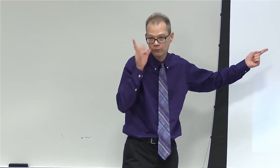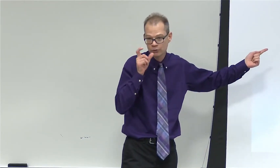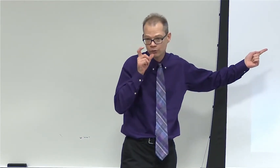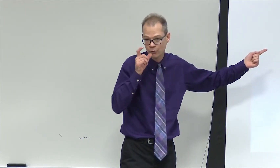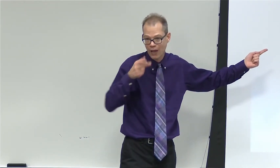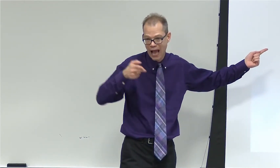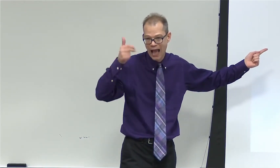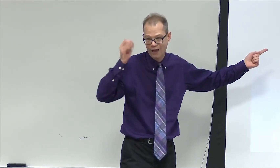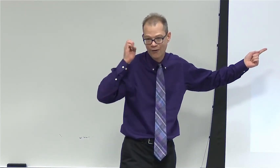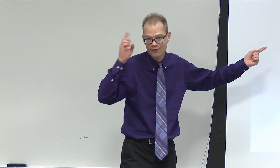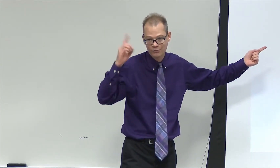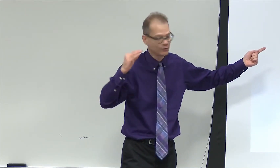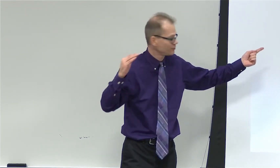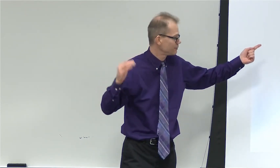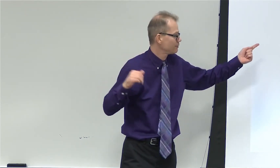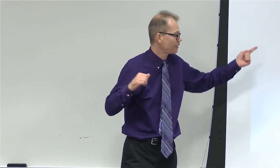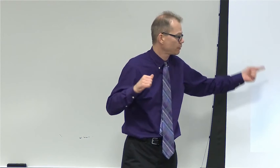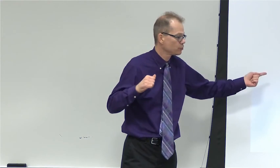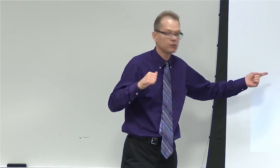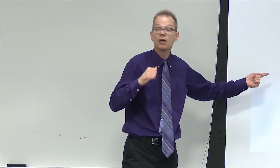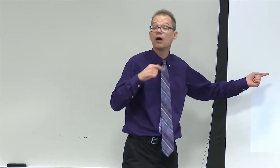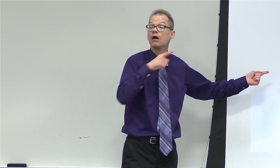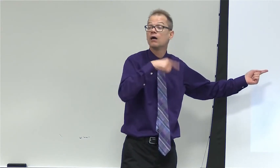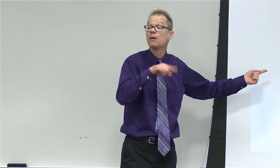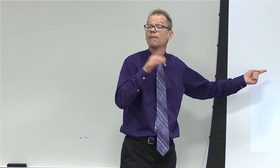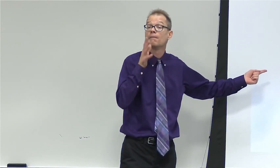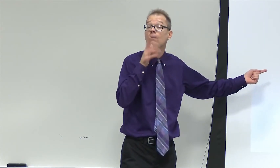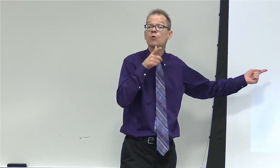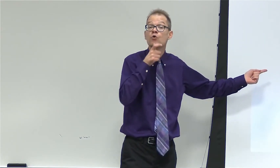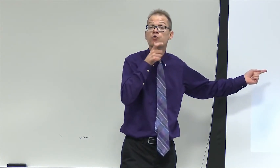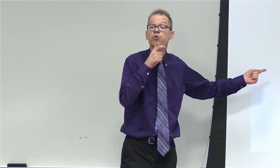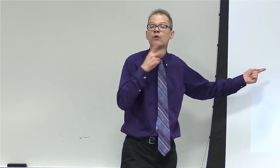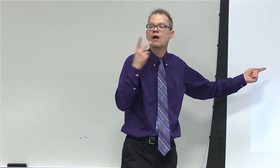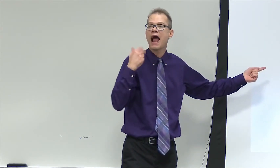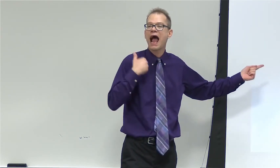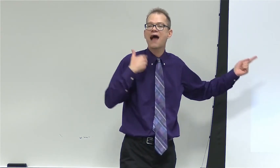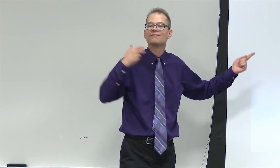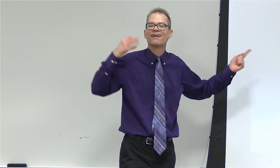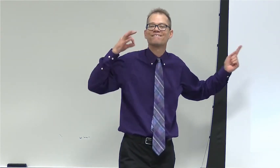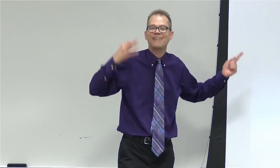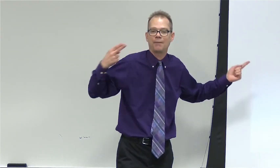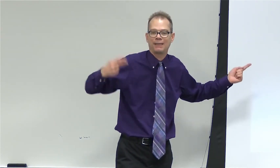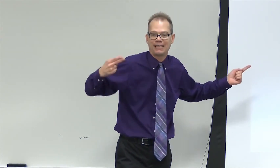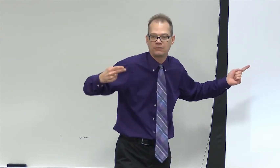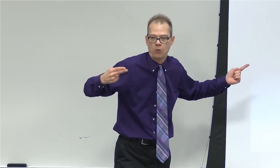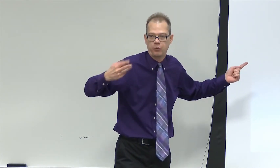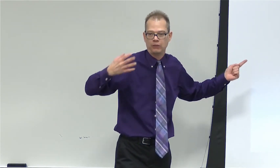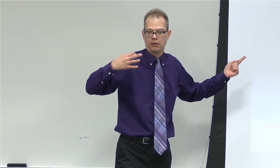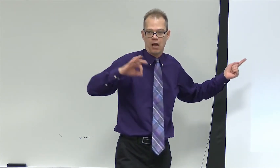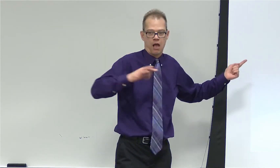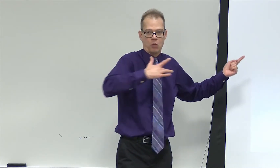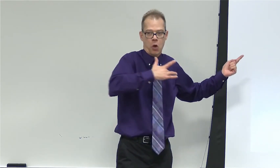Parents with higher education... And parents who have a family history